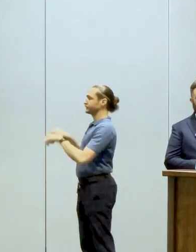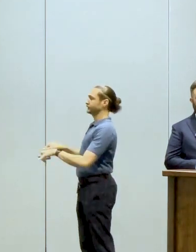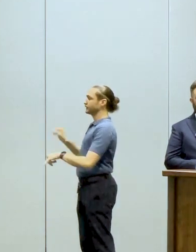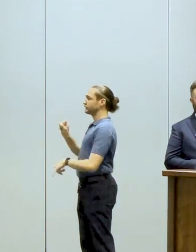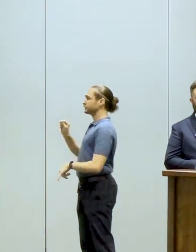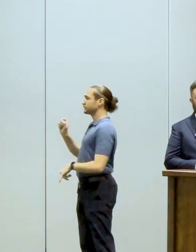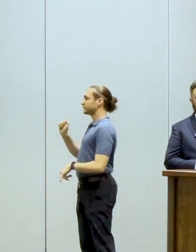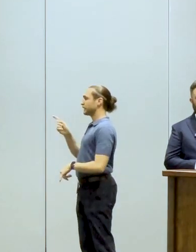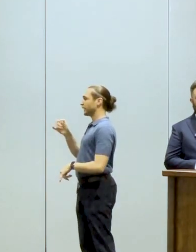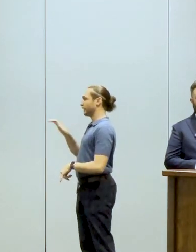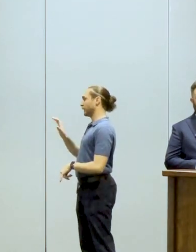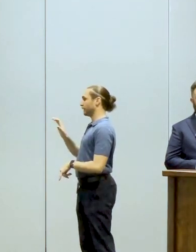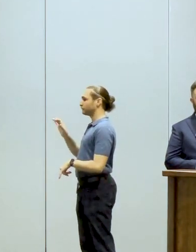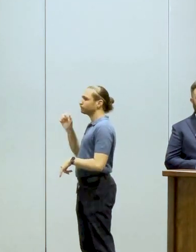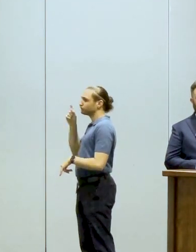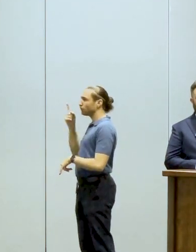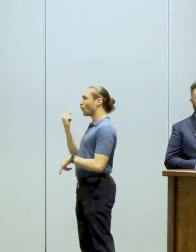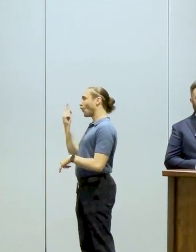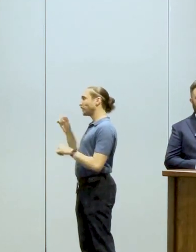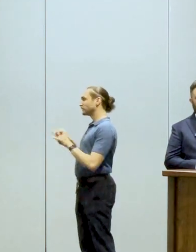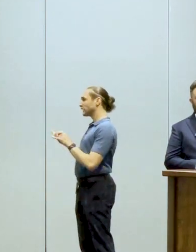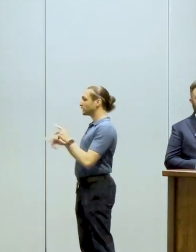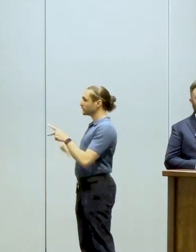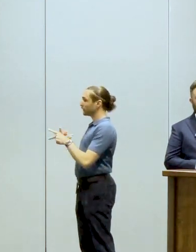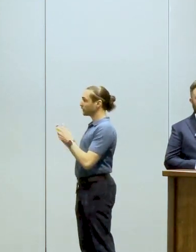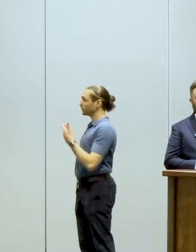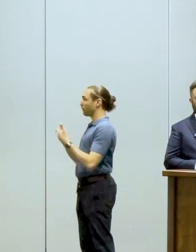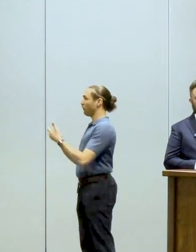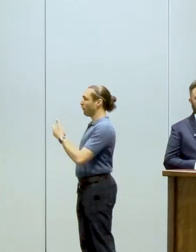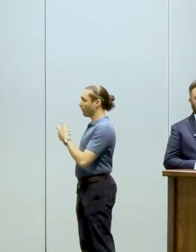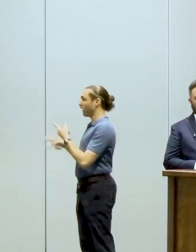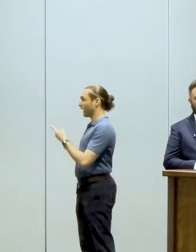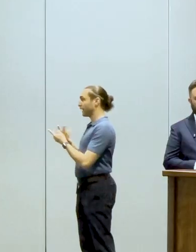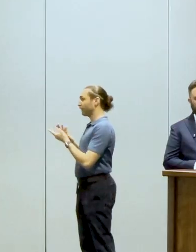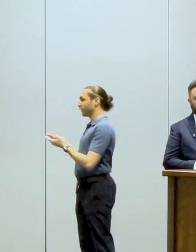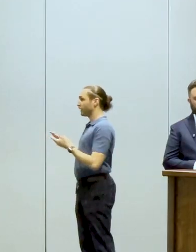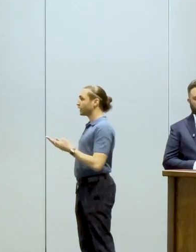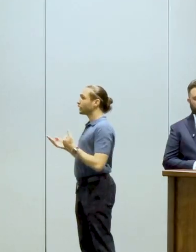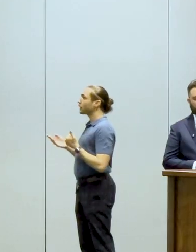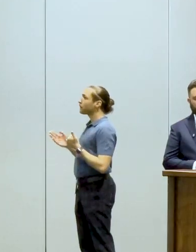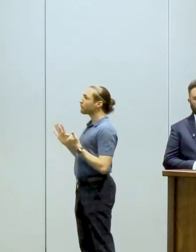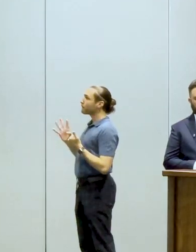one size fits all type of thing, but AI can drive AI driven